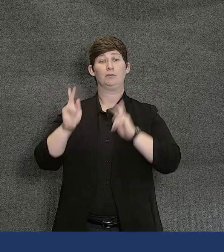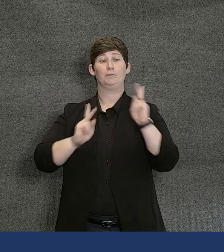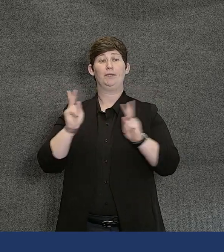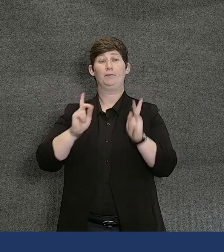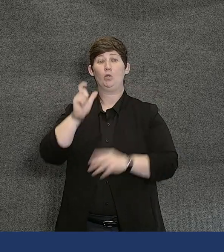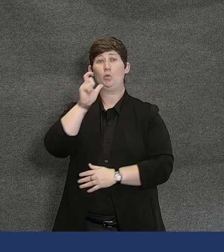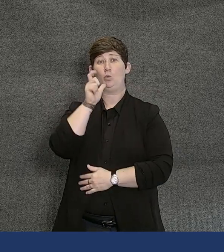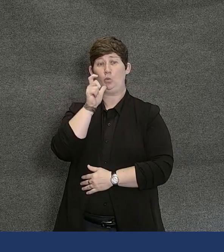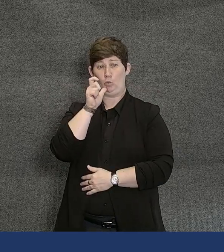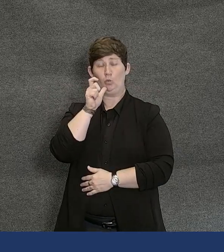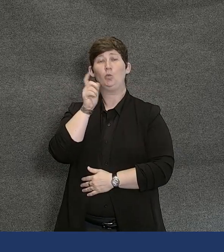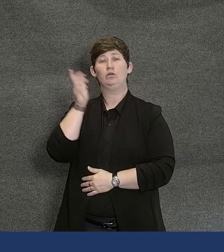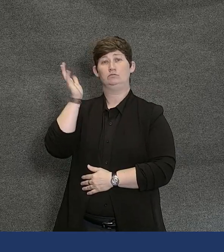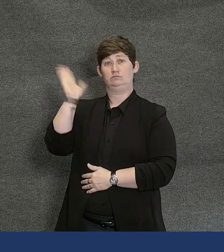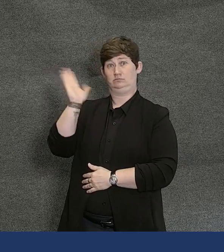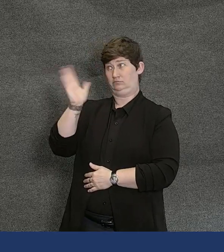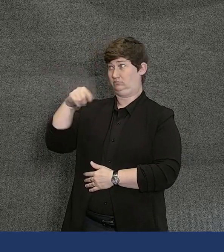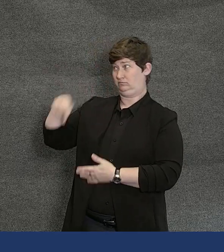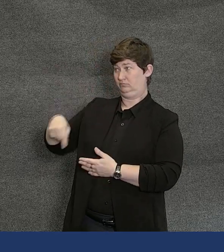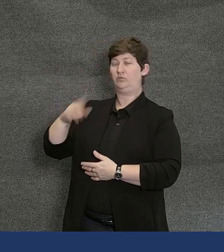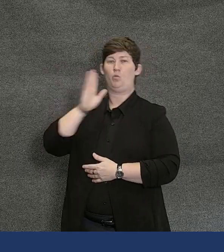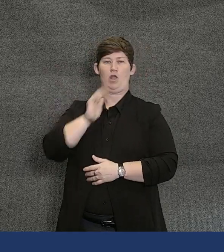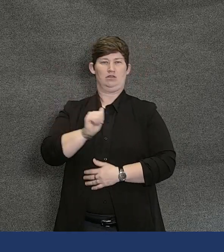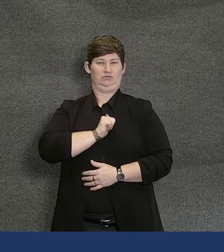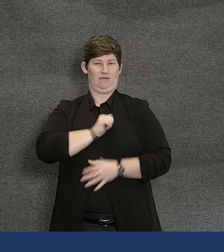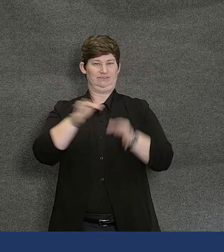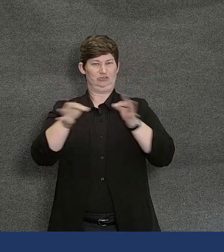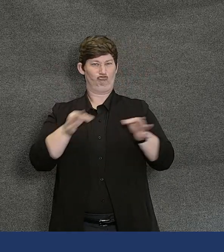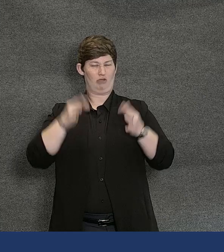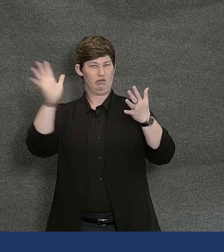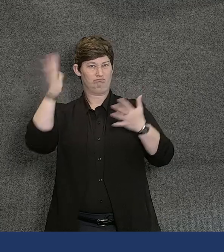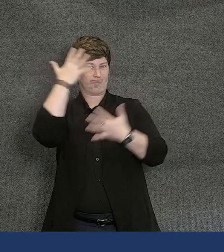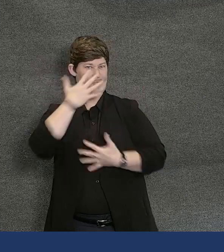Live captioning is available through stream text link.